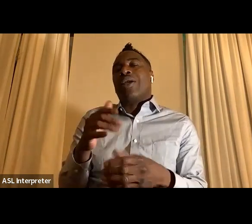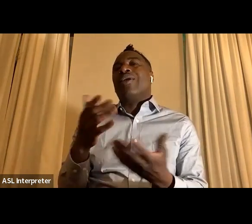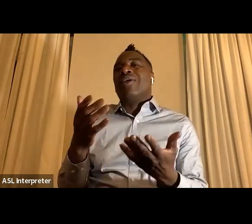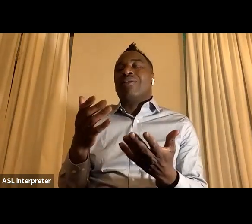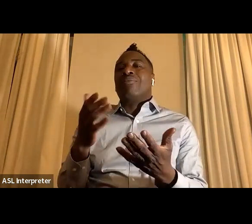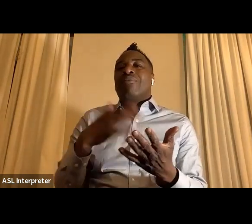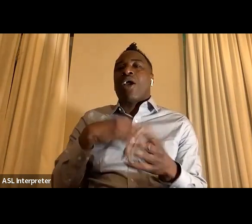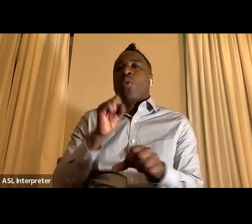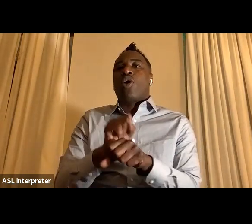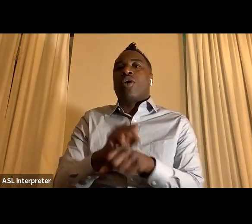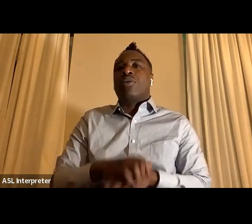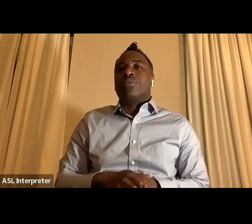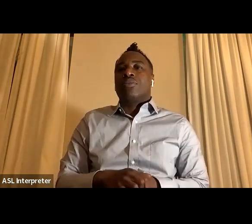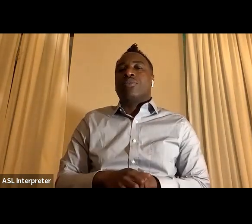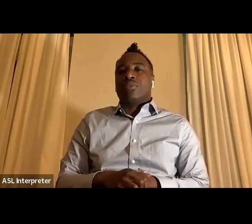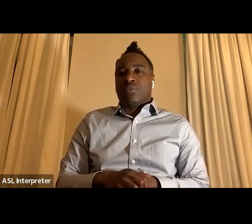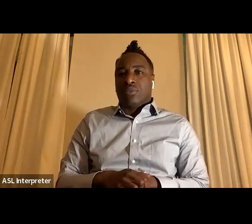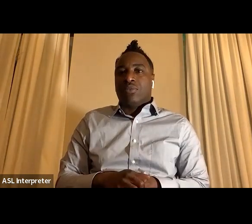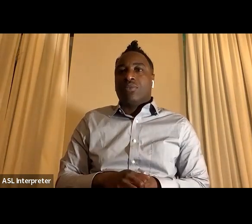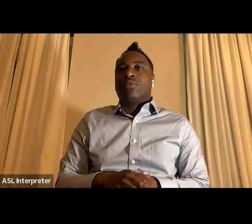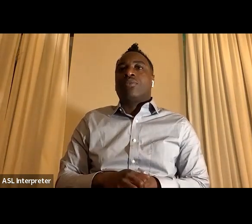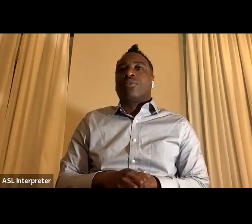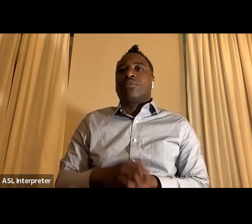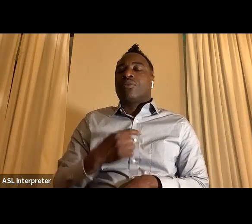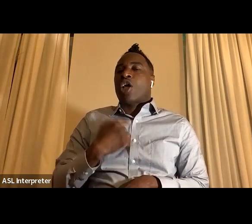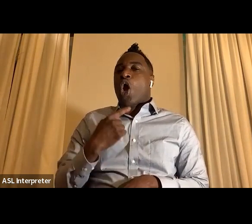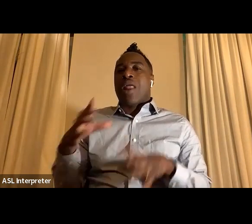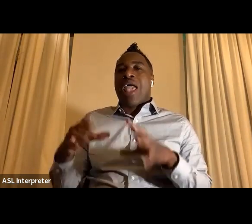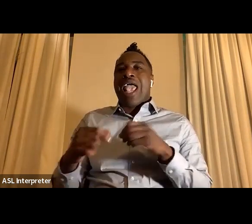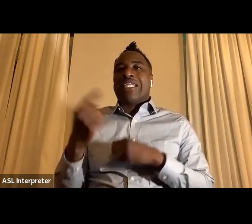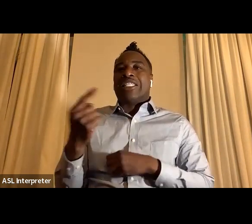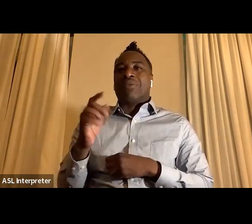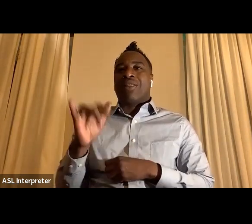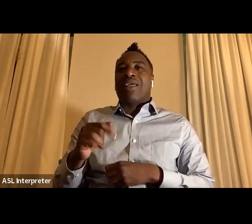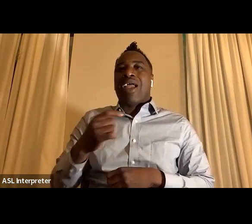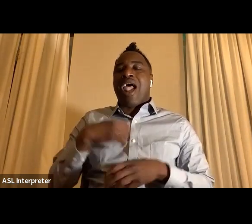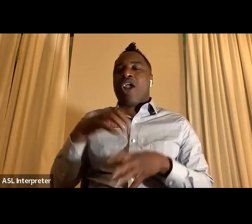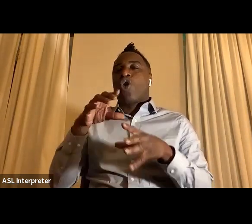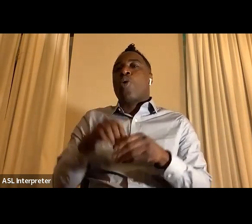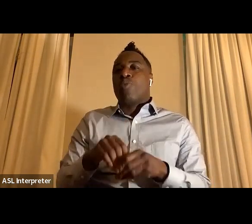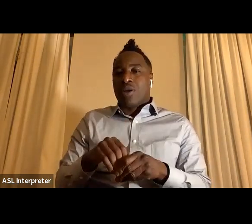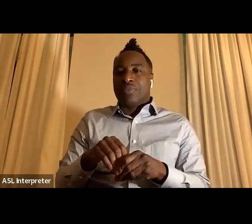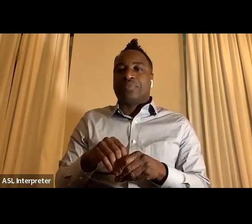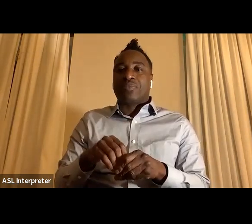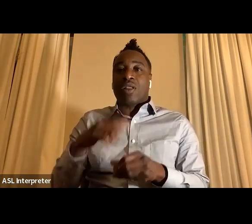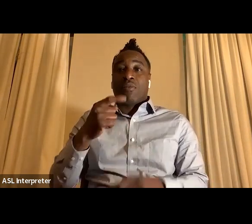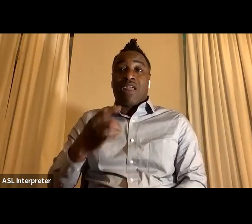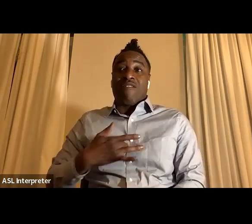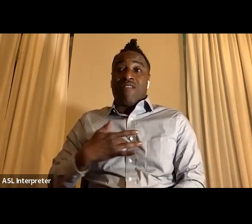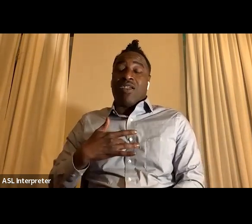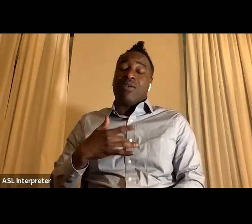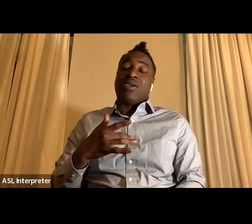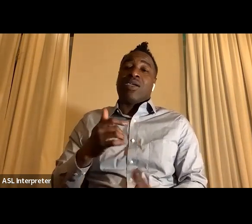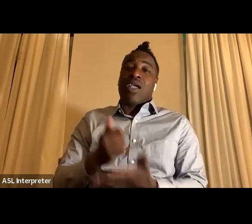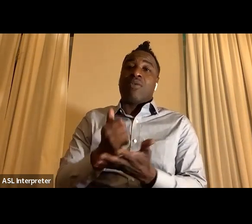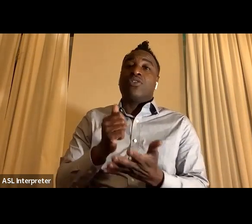There's always going to be something in there, like one or two things at least that I kind of incorporate something else because I feel like it helps really just bring it to life.